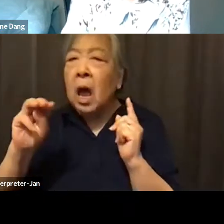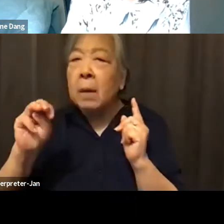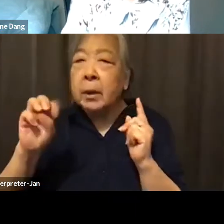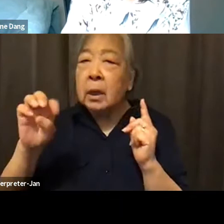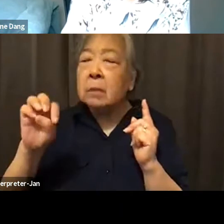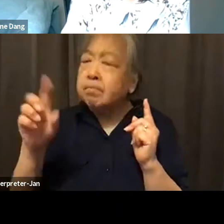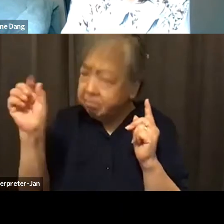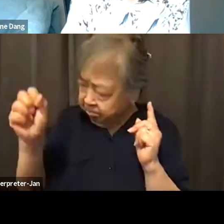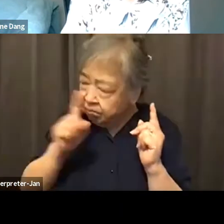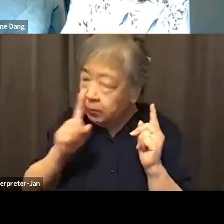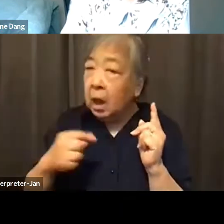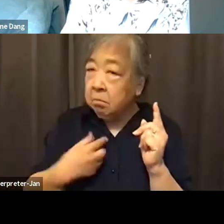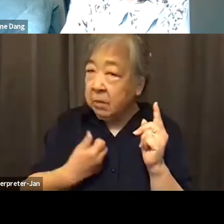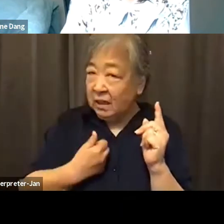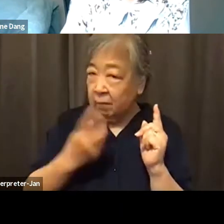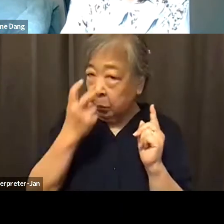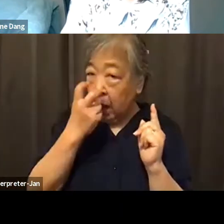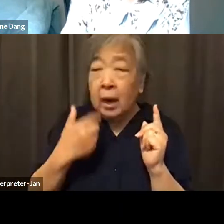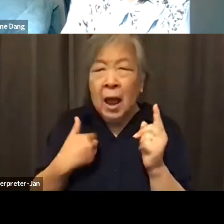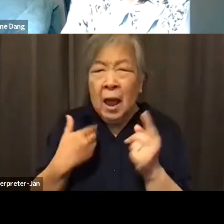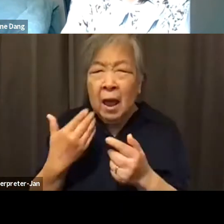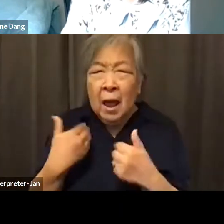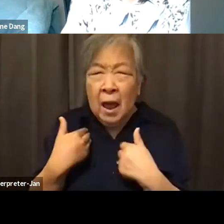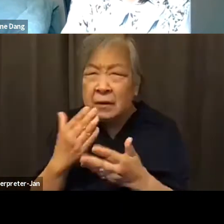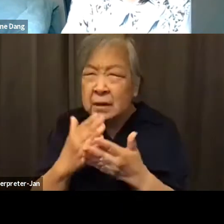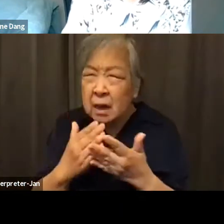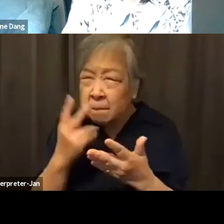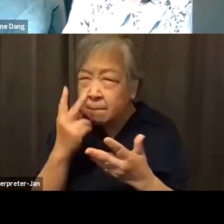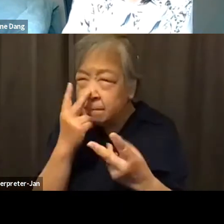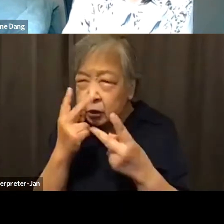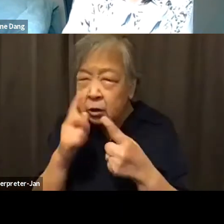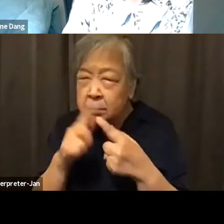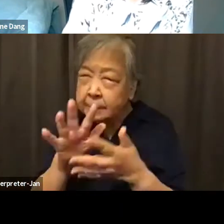I have some vision but it is very limited.